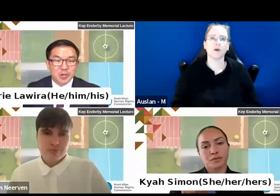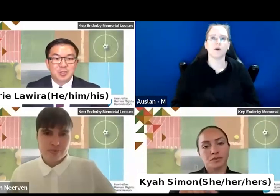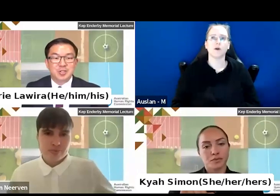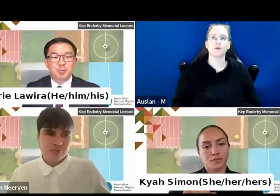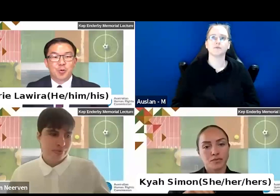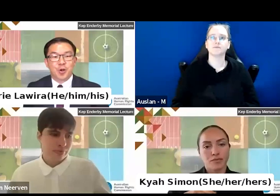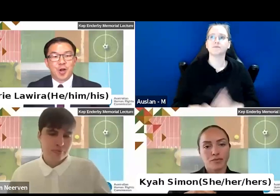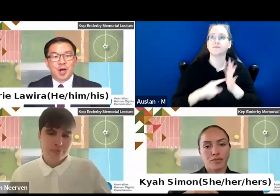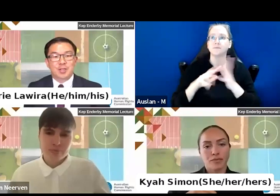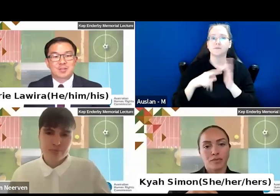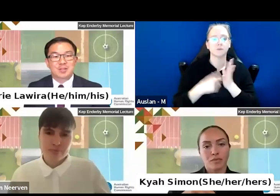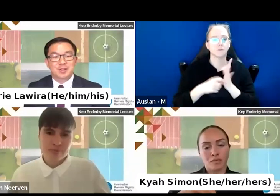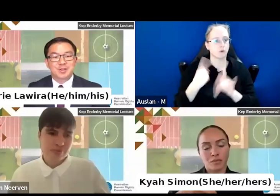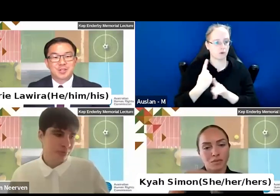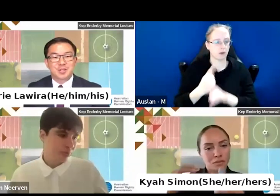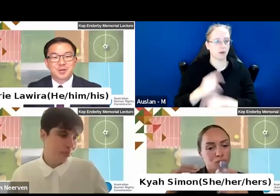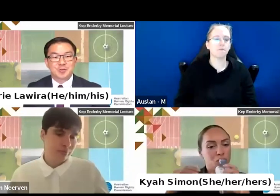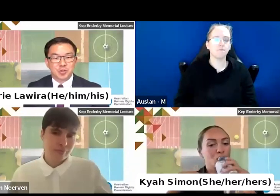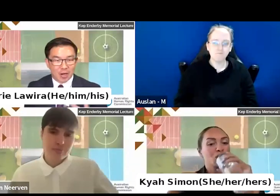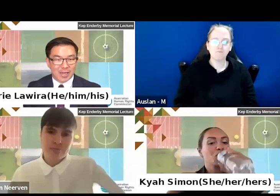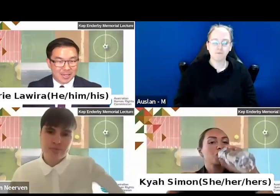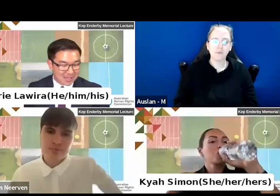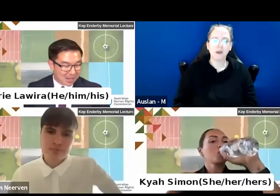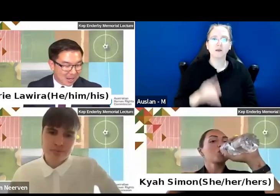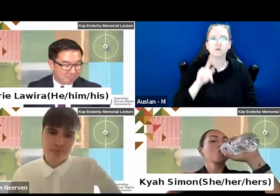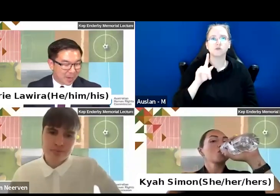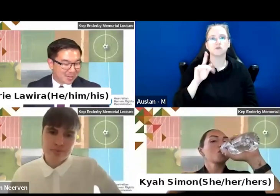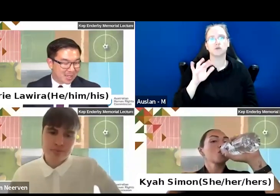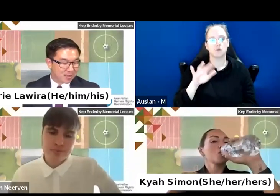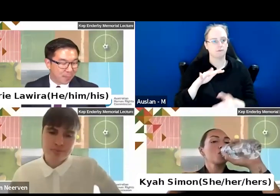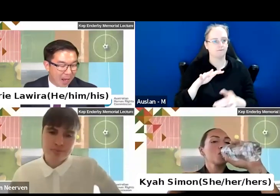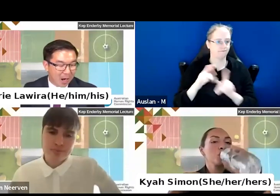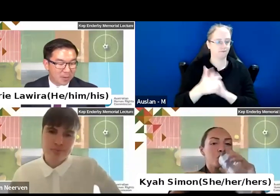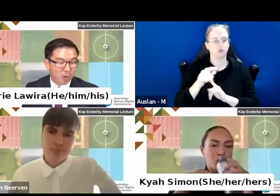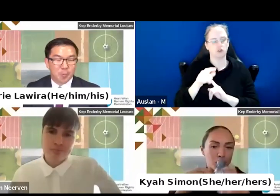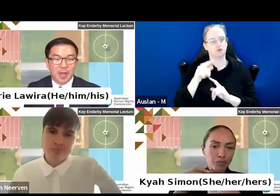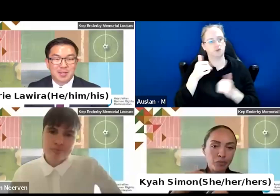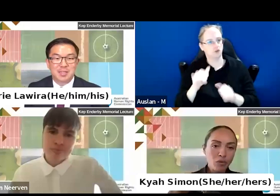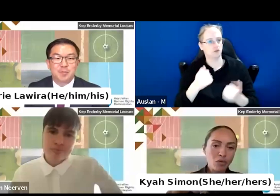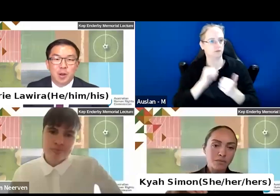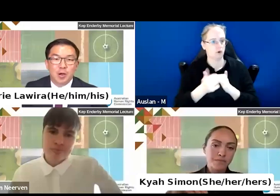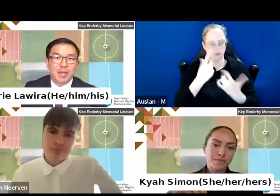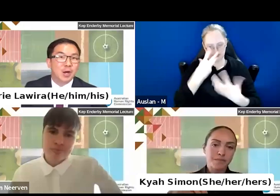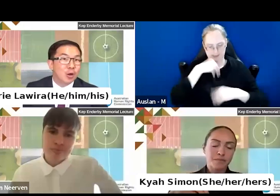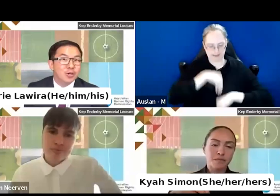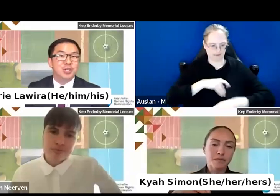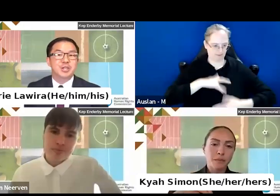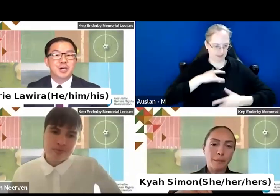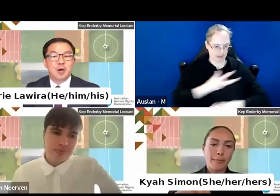uses sport to, to try and get a better sense of empowerment, wellbeing, sense of belonging, inclusion.